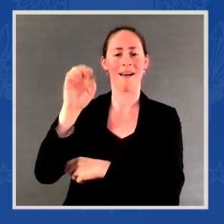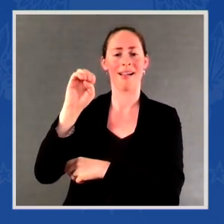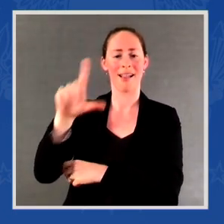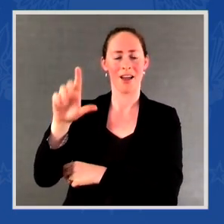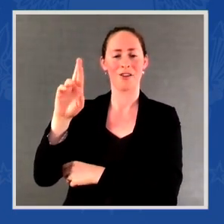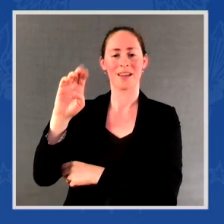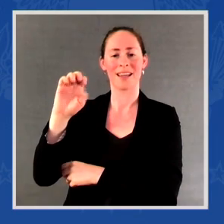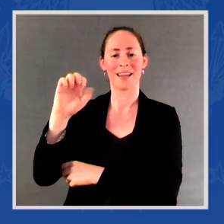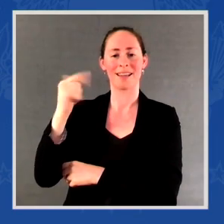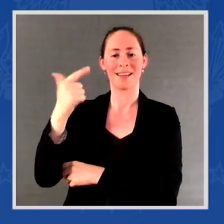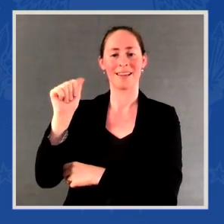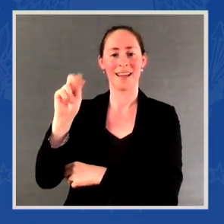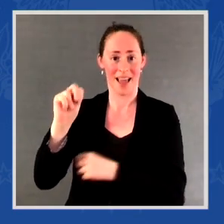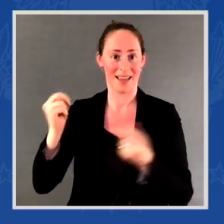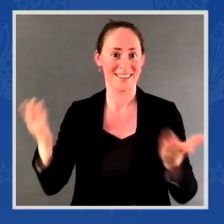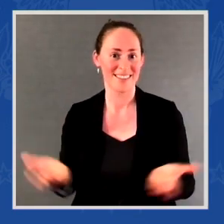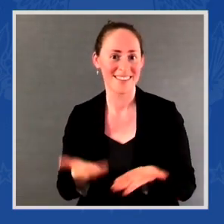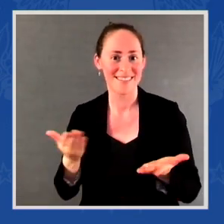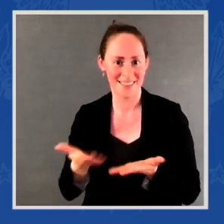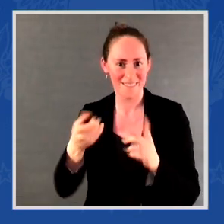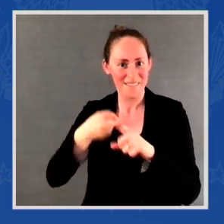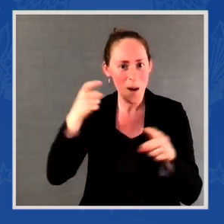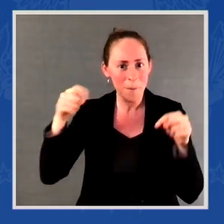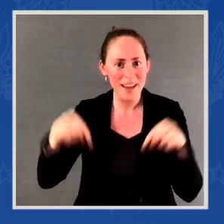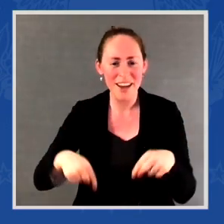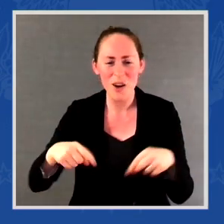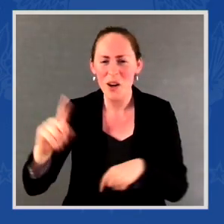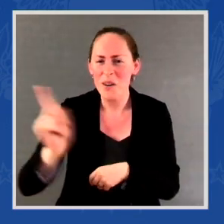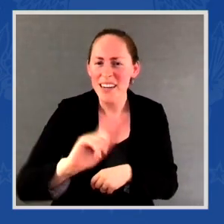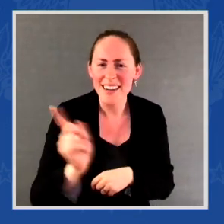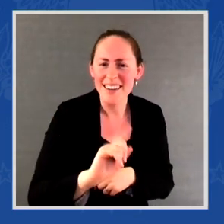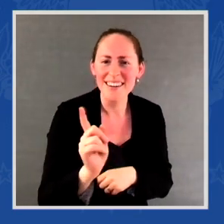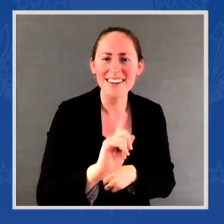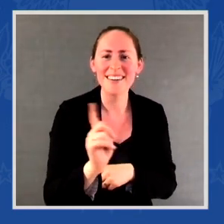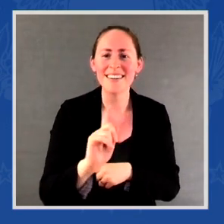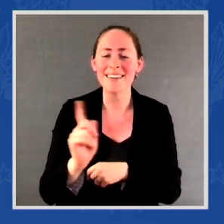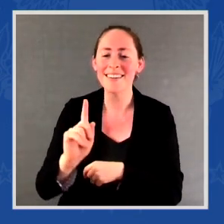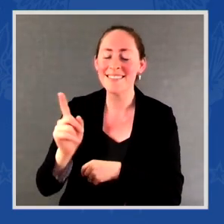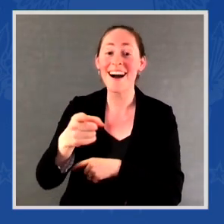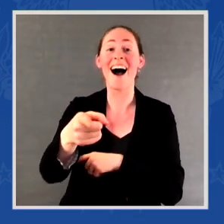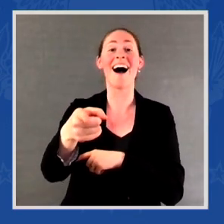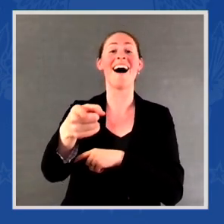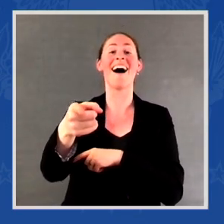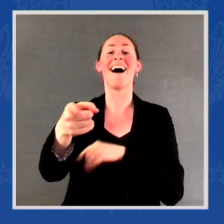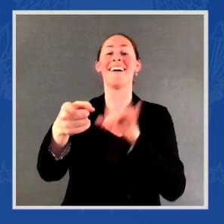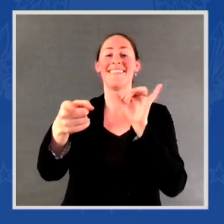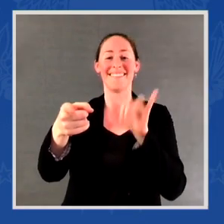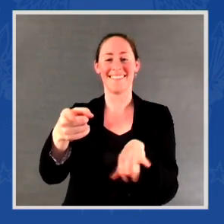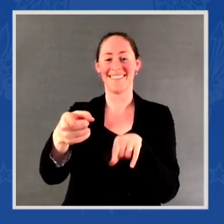I'm always worried --